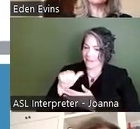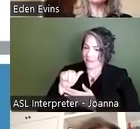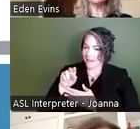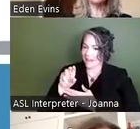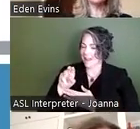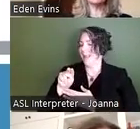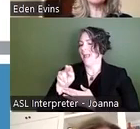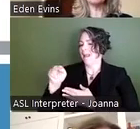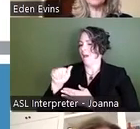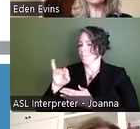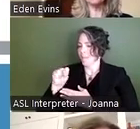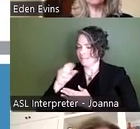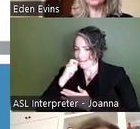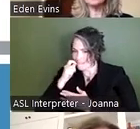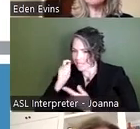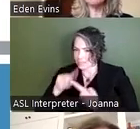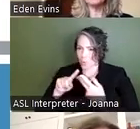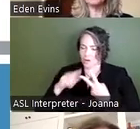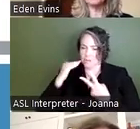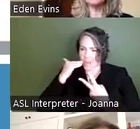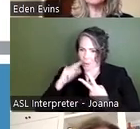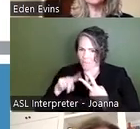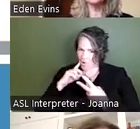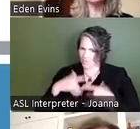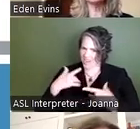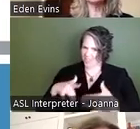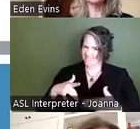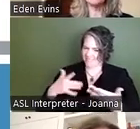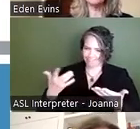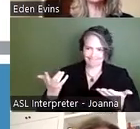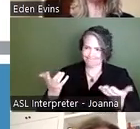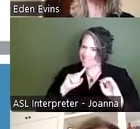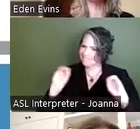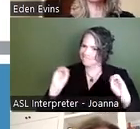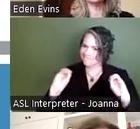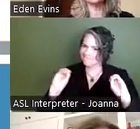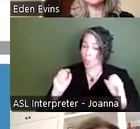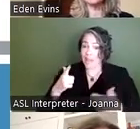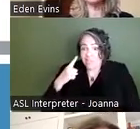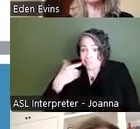symptoms. In fact, we do think there's good biologic reason to think that cannabis will